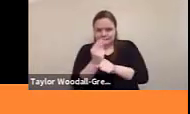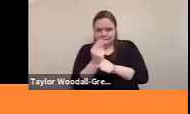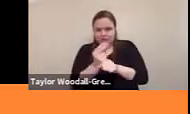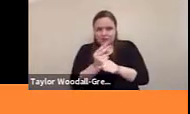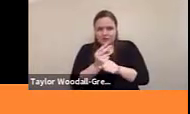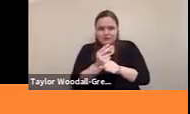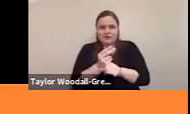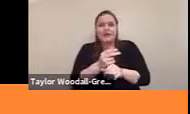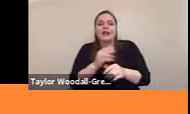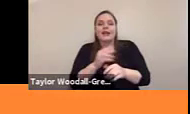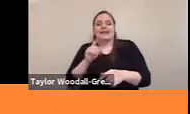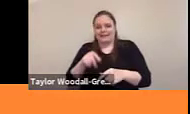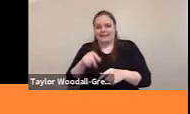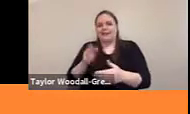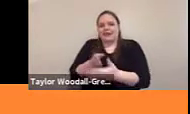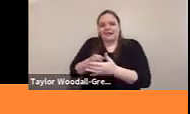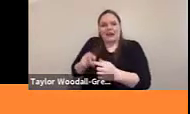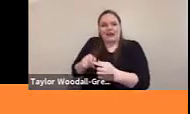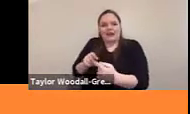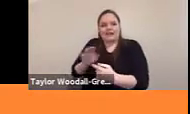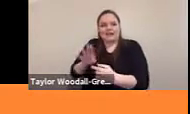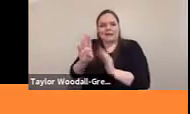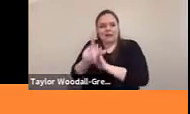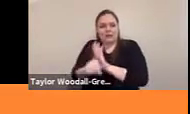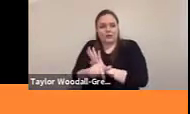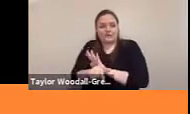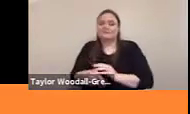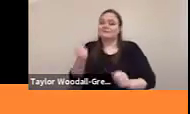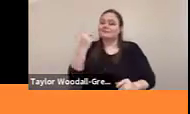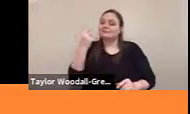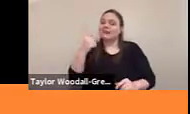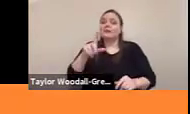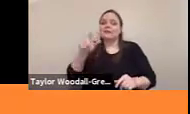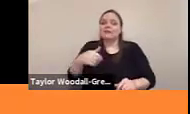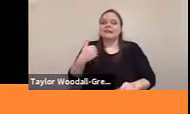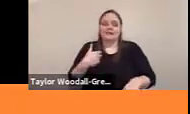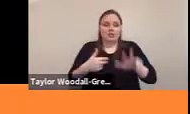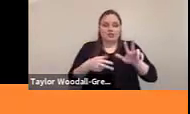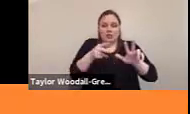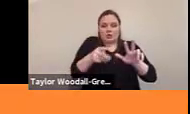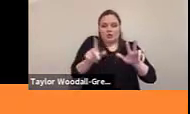But they also need to meet a three to one ratio against the adjacent color.